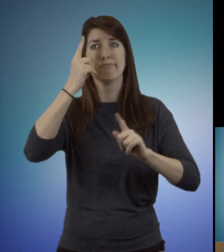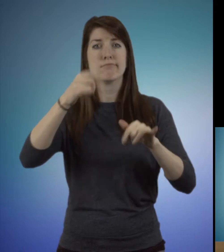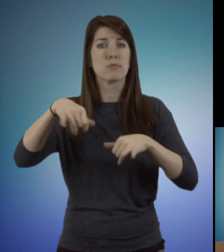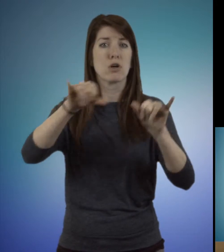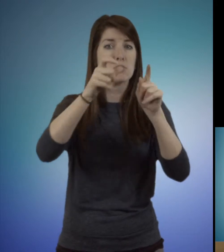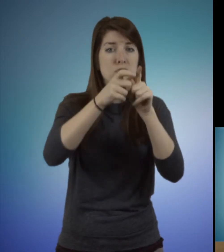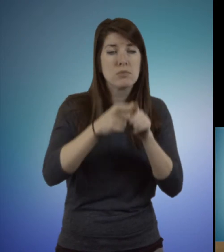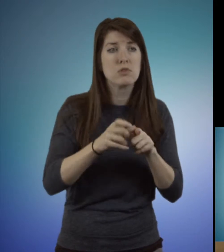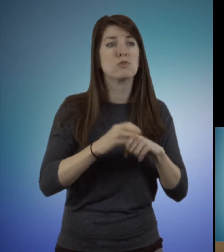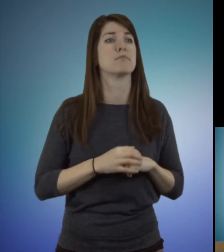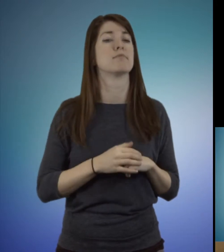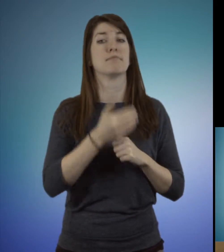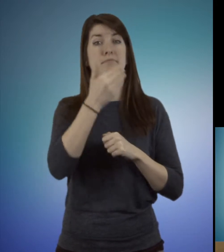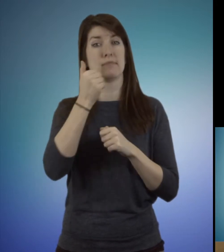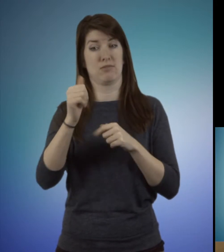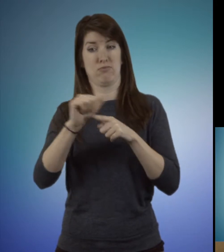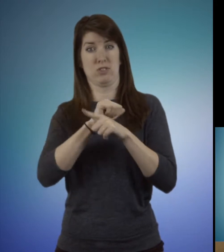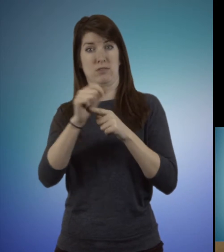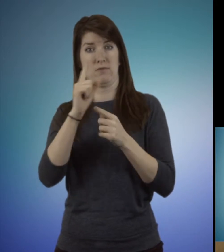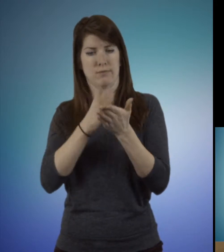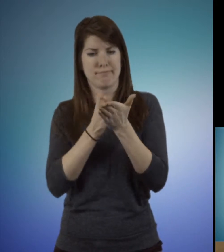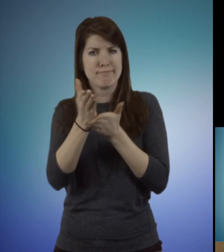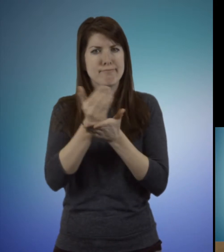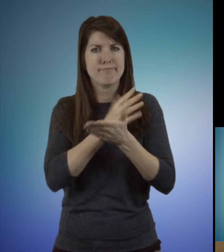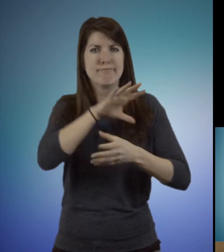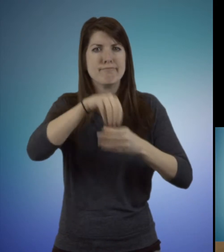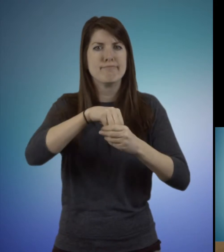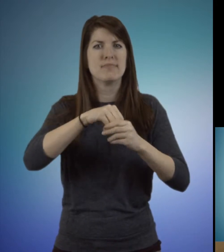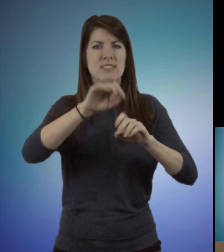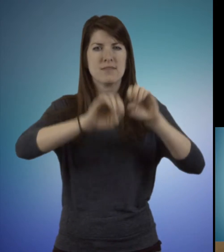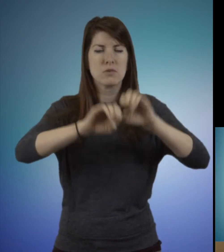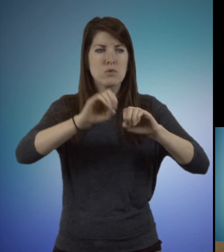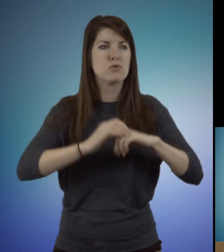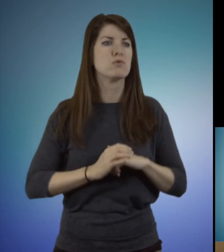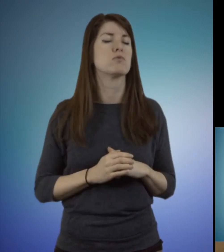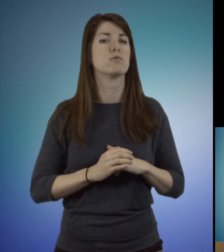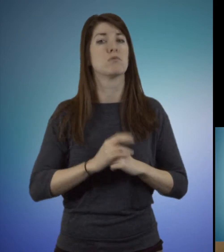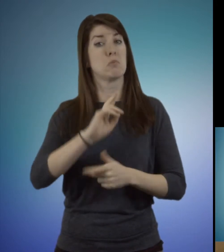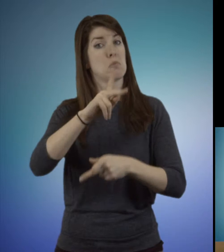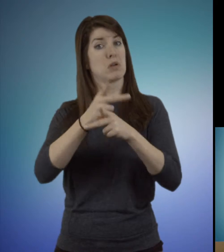best practices for a comprehensive evaluation, what tools are typically used and why,